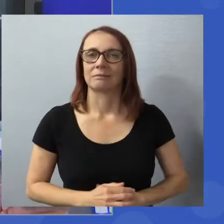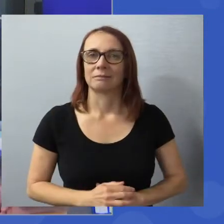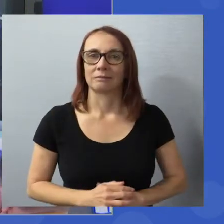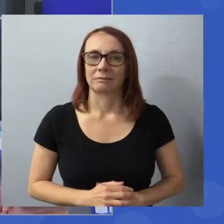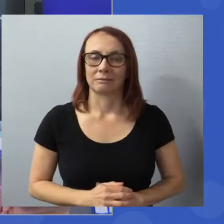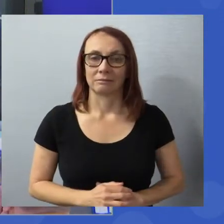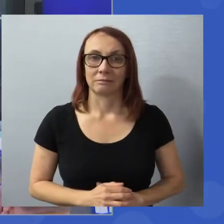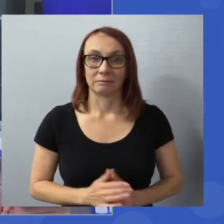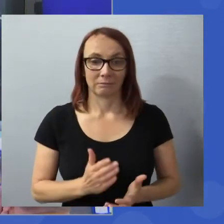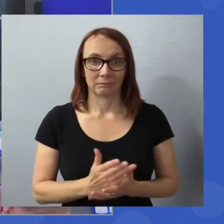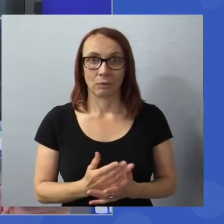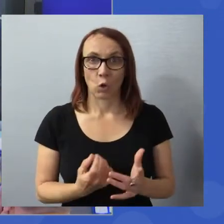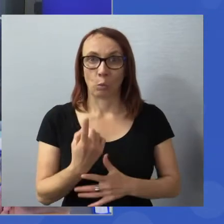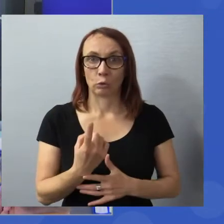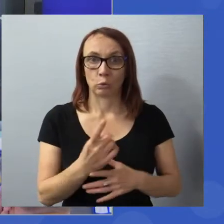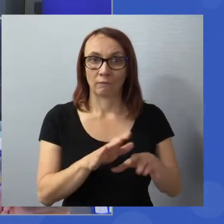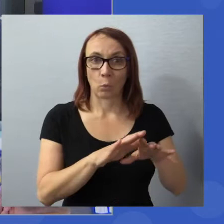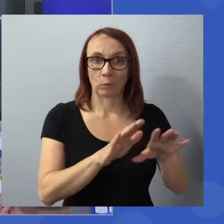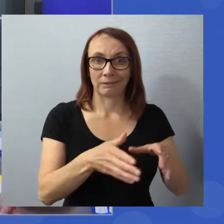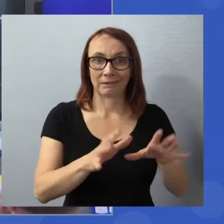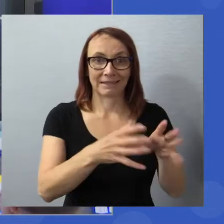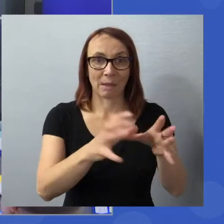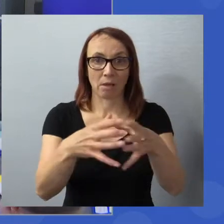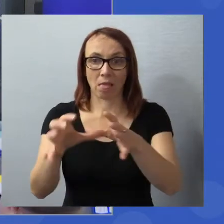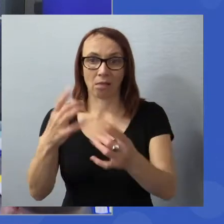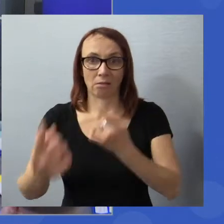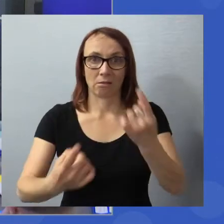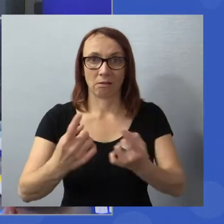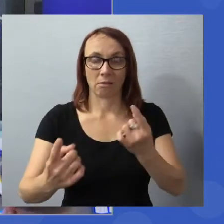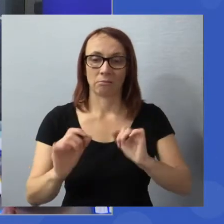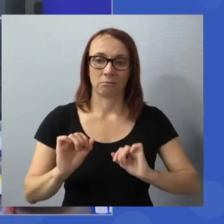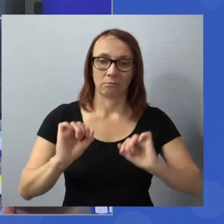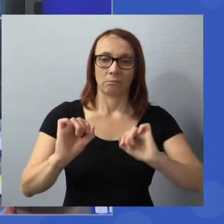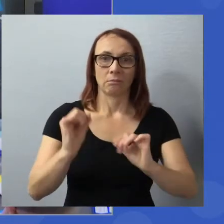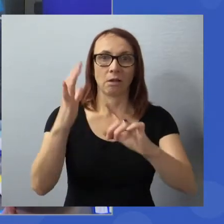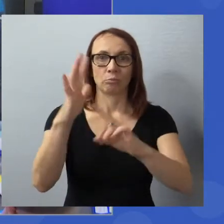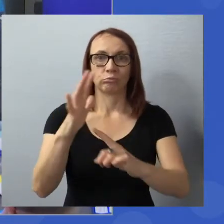each table individually to present the priority area of action that they've